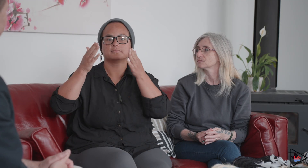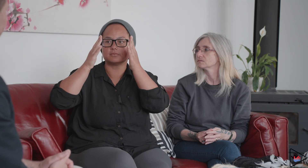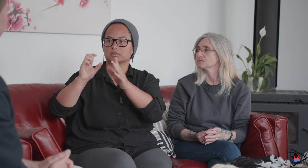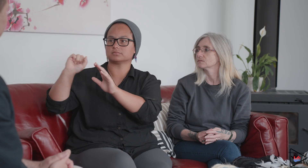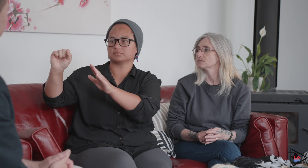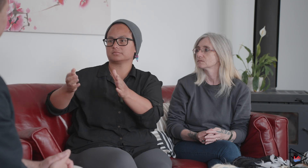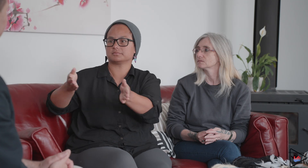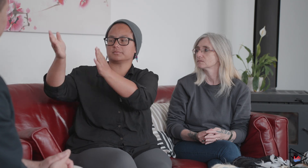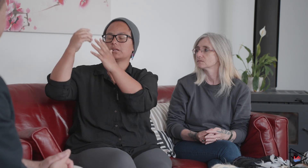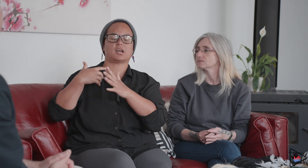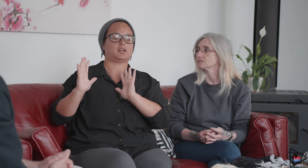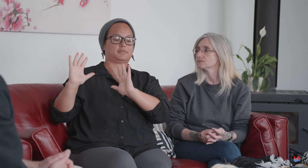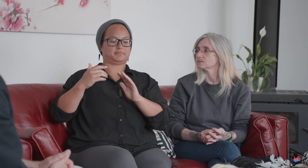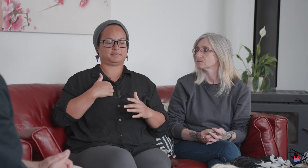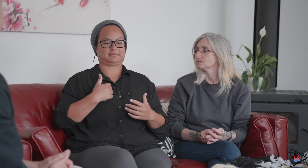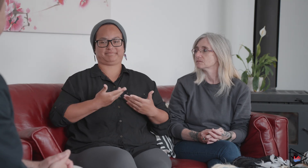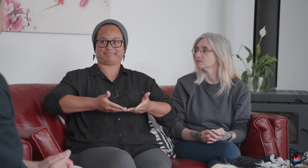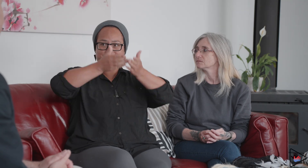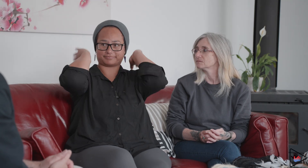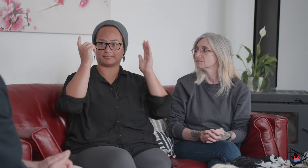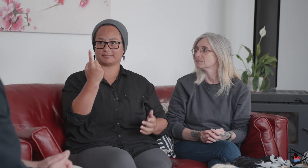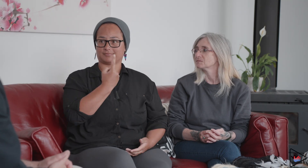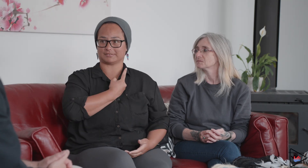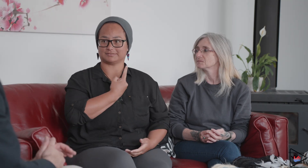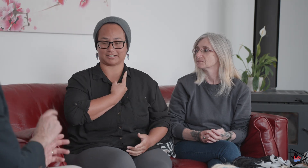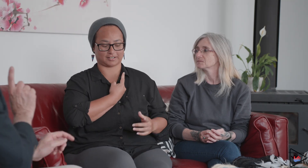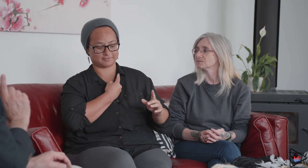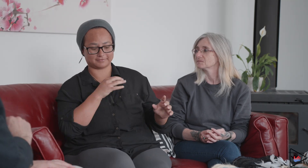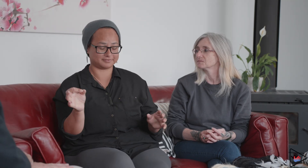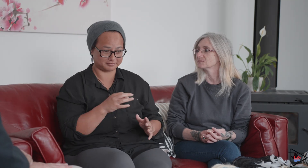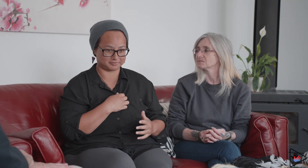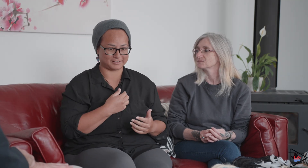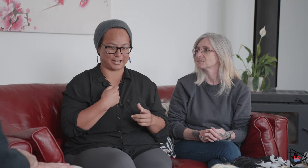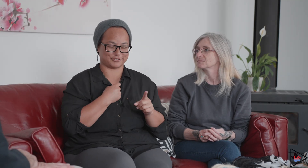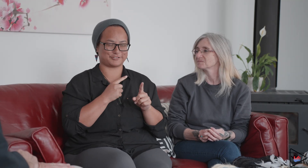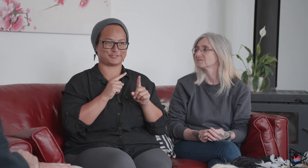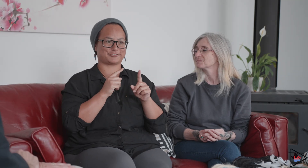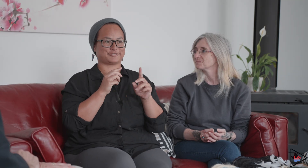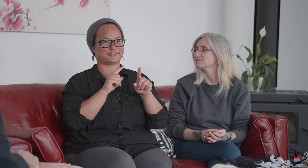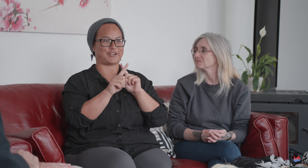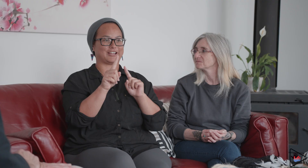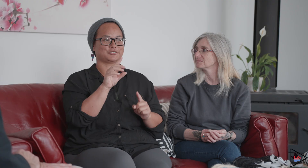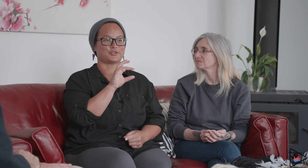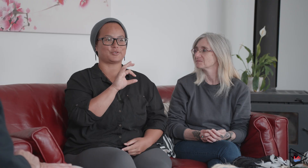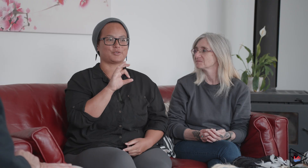focusing more on other things that they wanted to do. So I decided to just do it on my own.